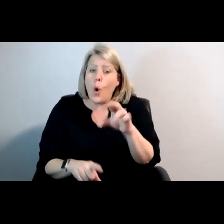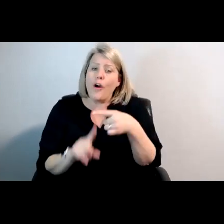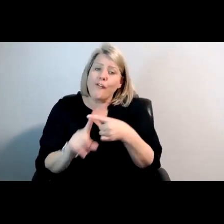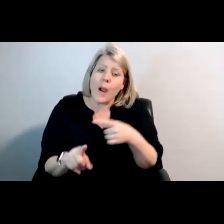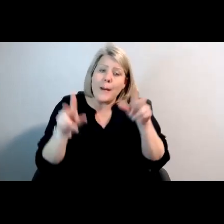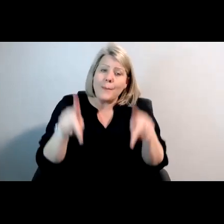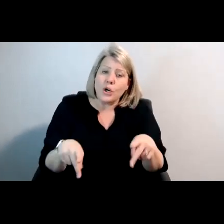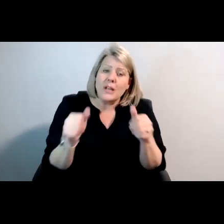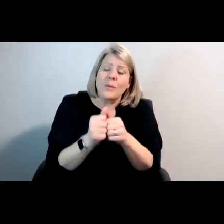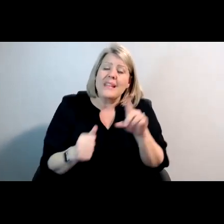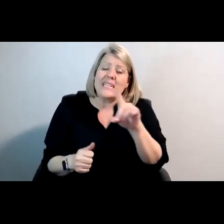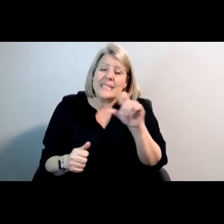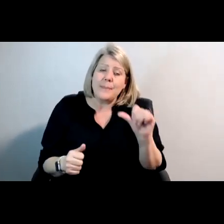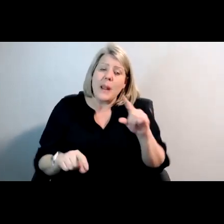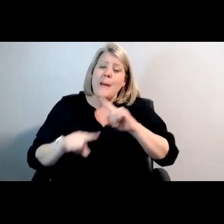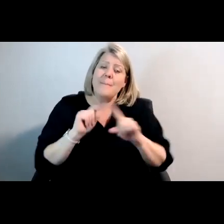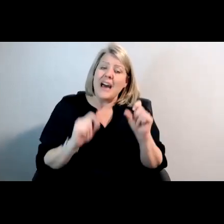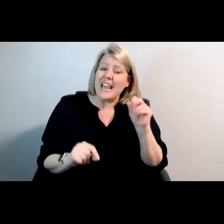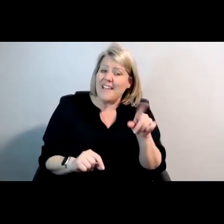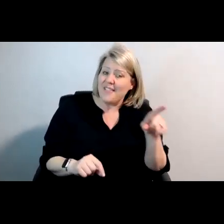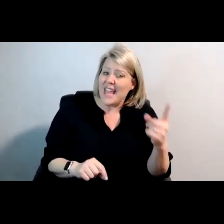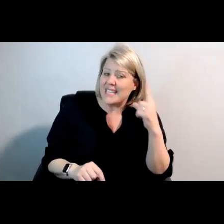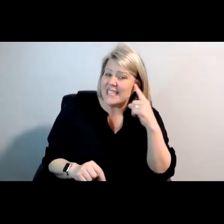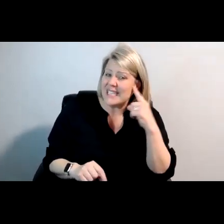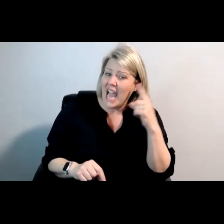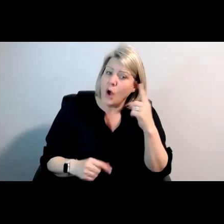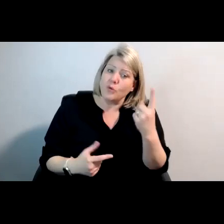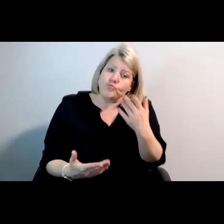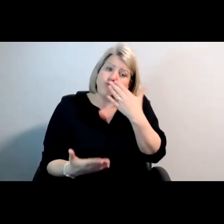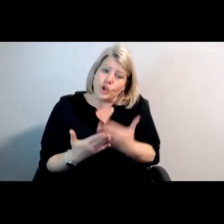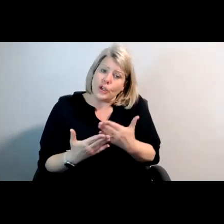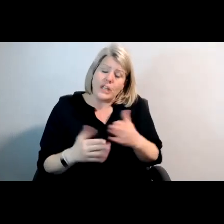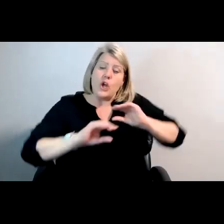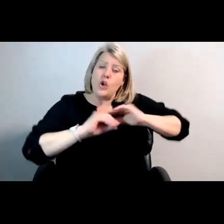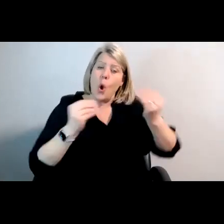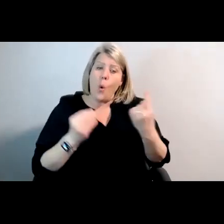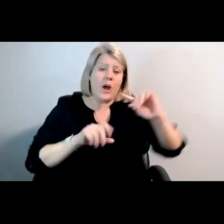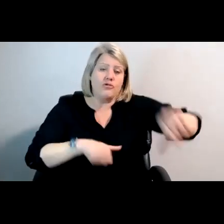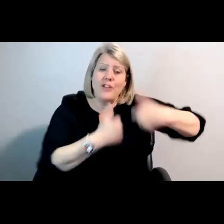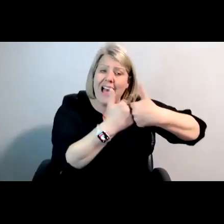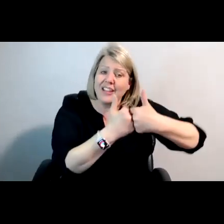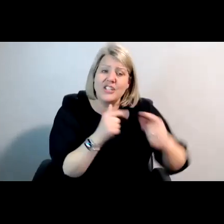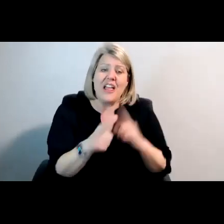But if they sound authoritative and they don't get challenged, they just move on.